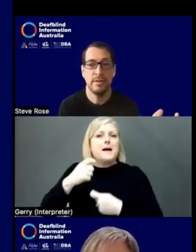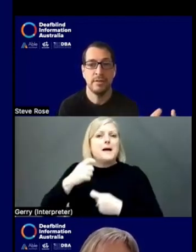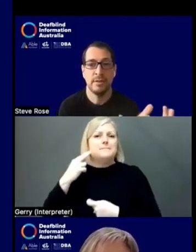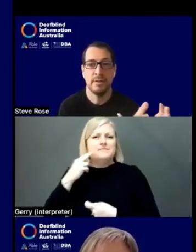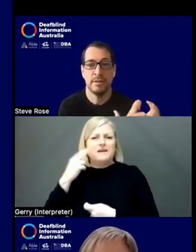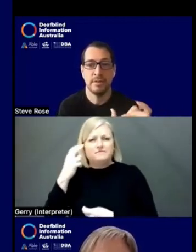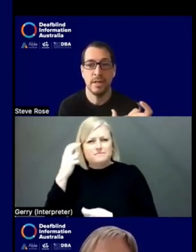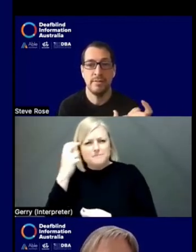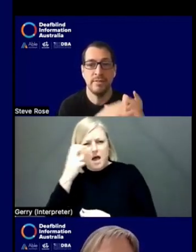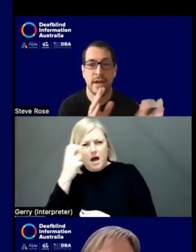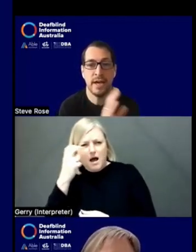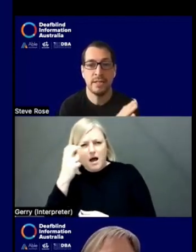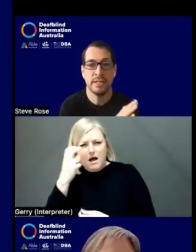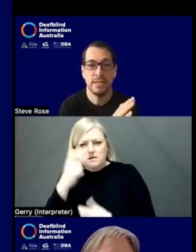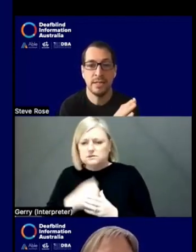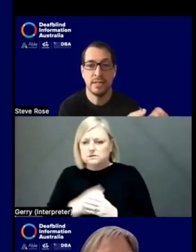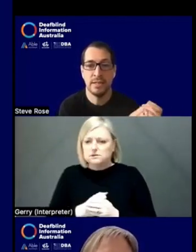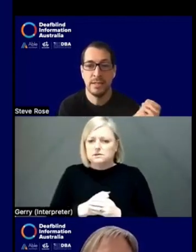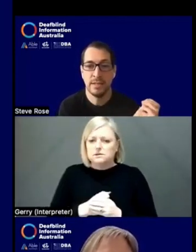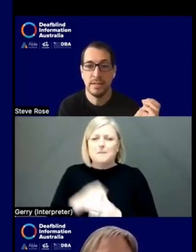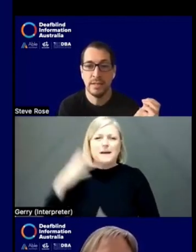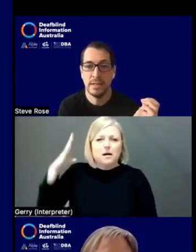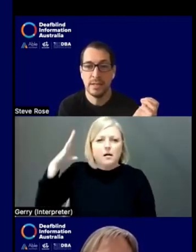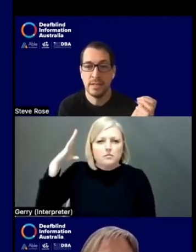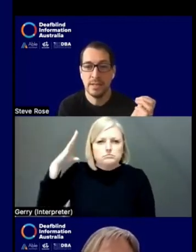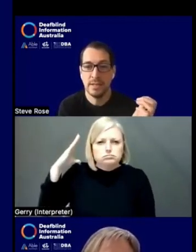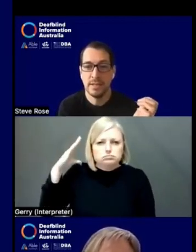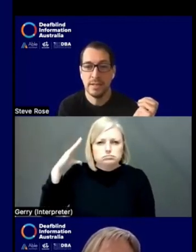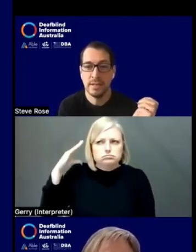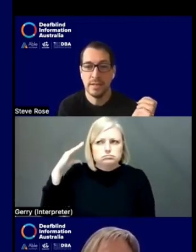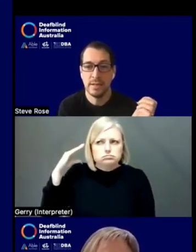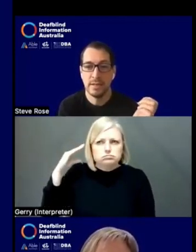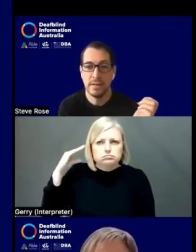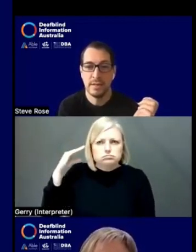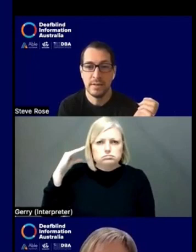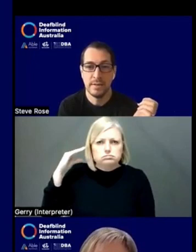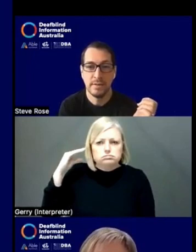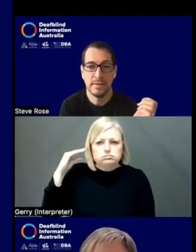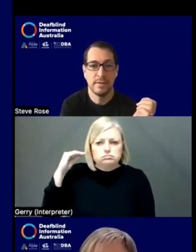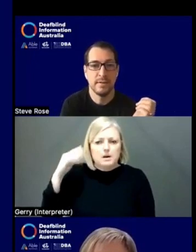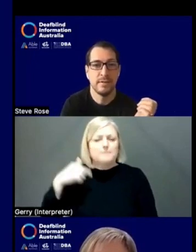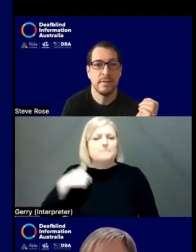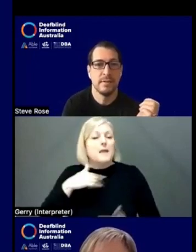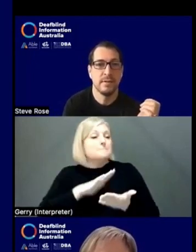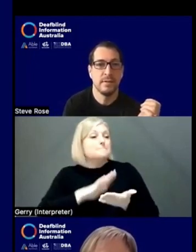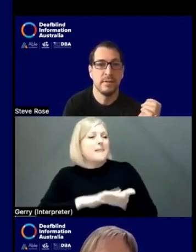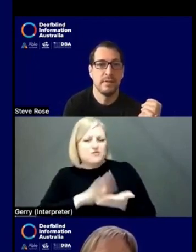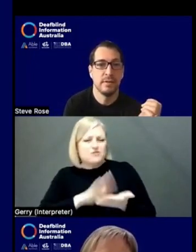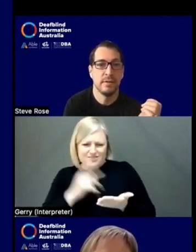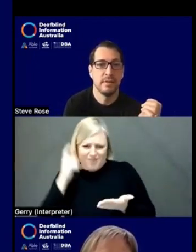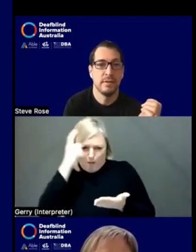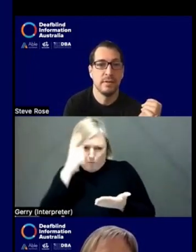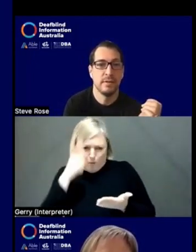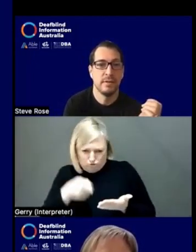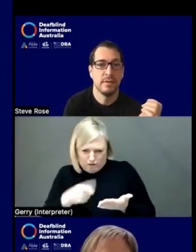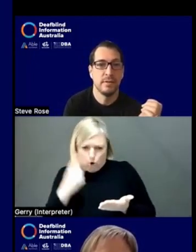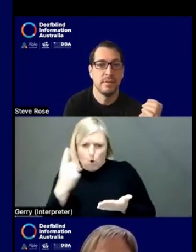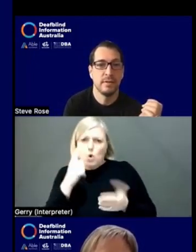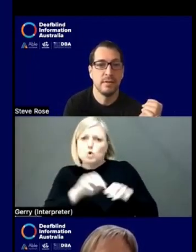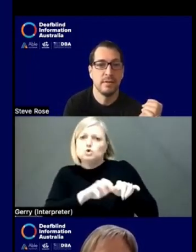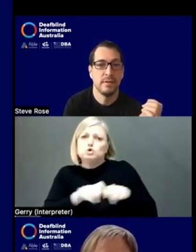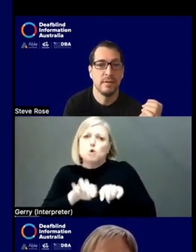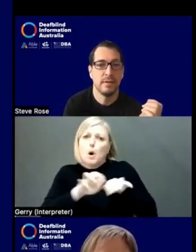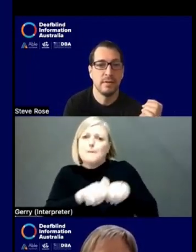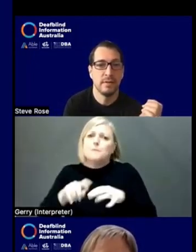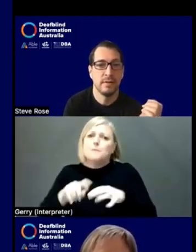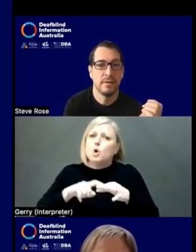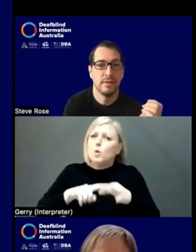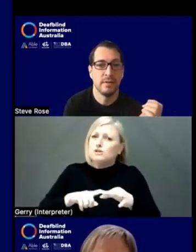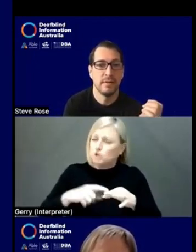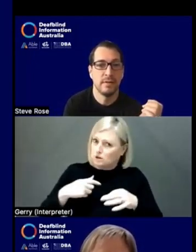It could be, I'm wondering, if the person that asked that could just check that we are on the right track.